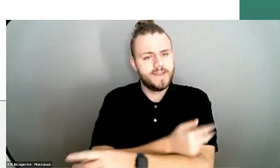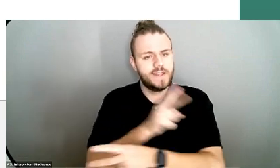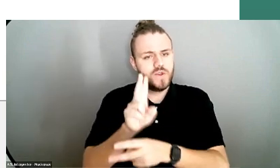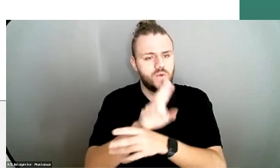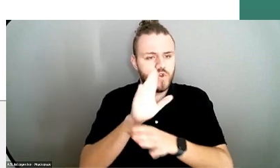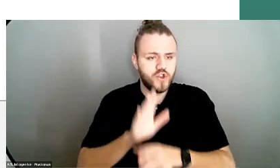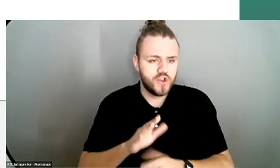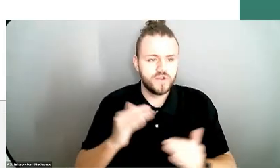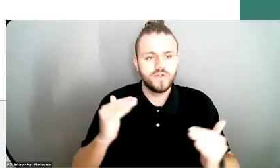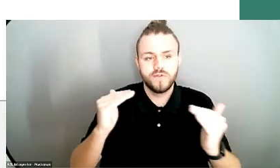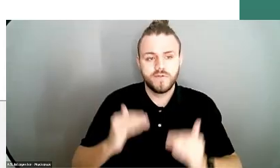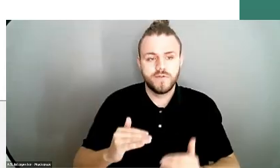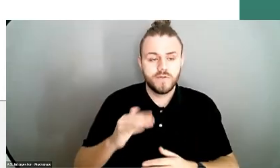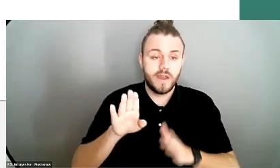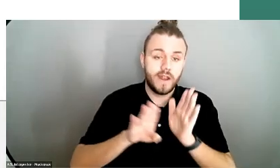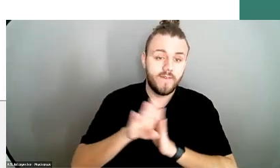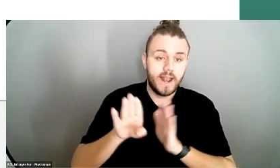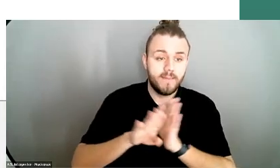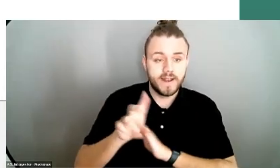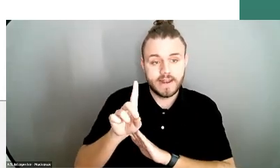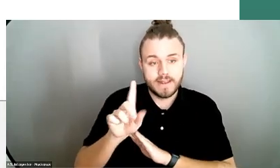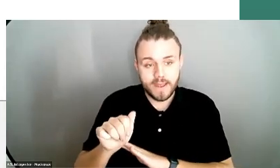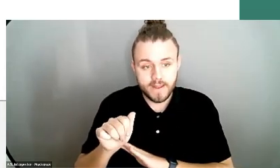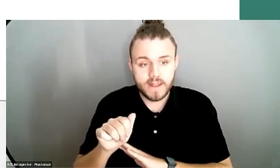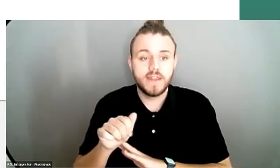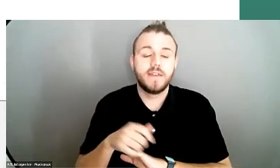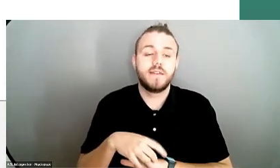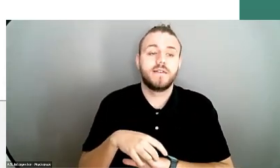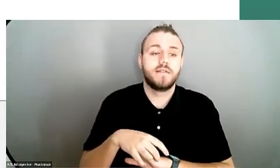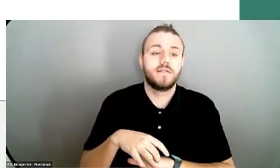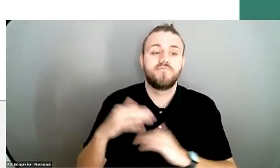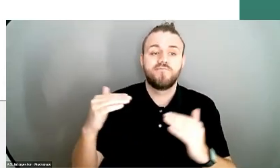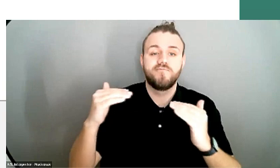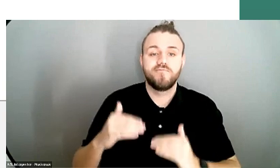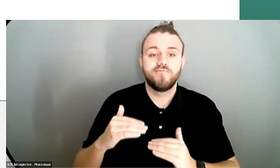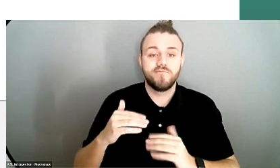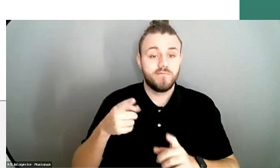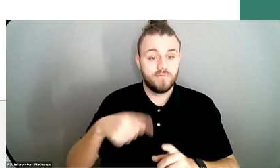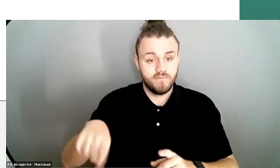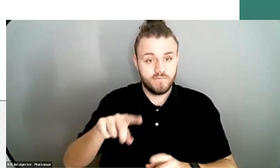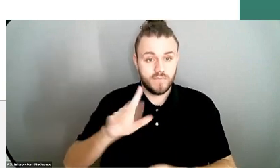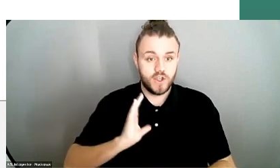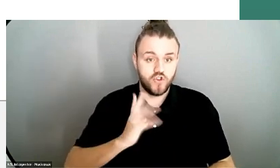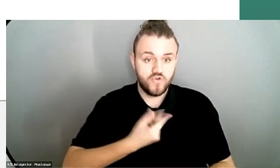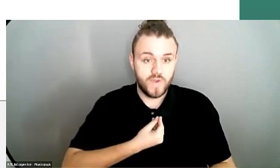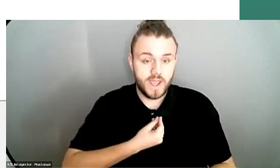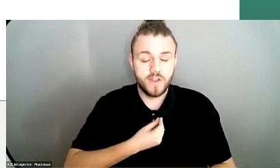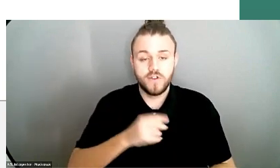patients who are developmentally disabled, patients who are trans or gender nonconforming.